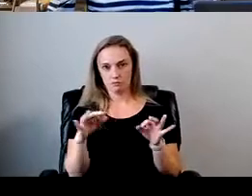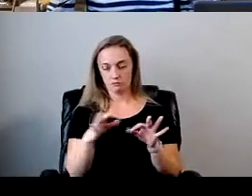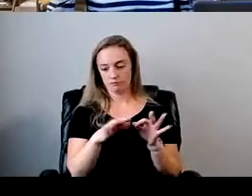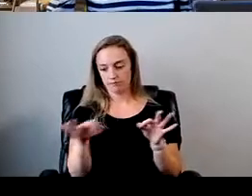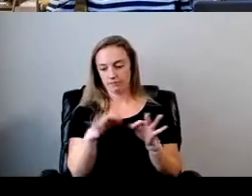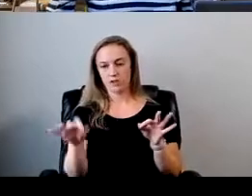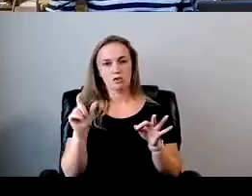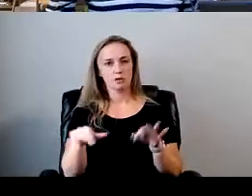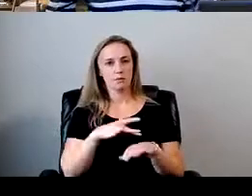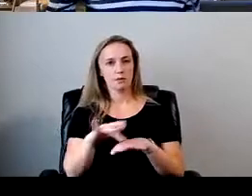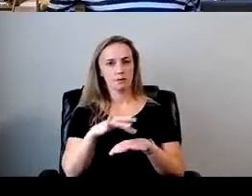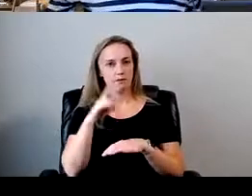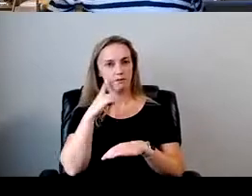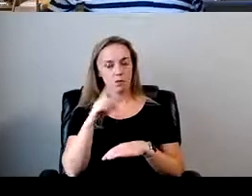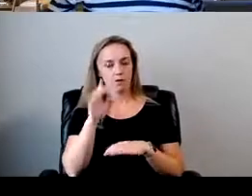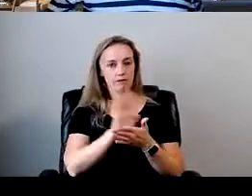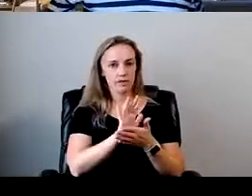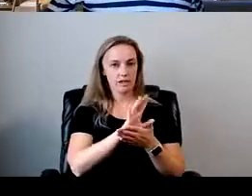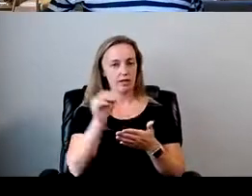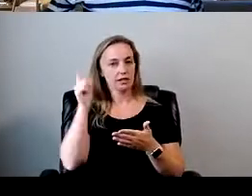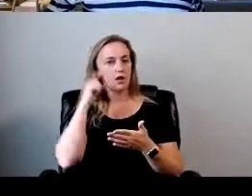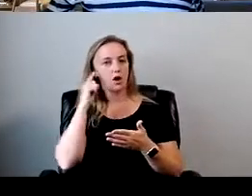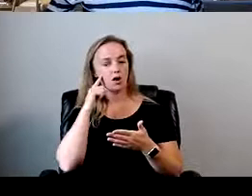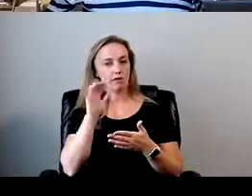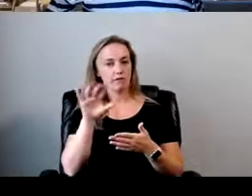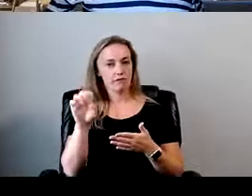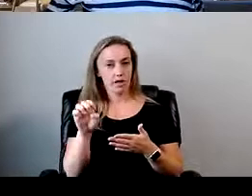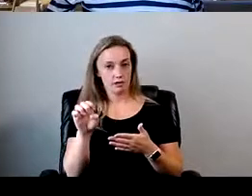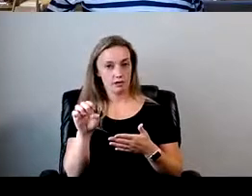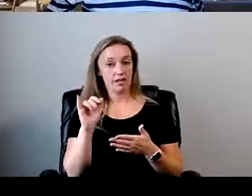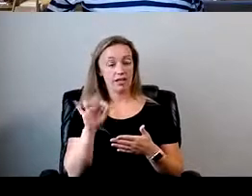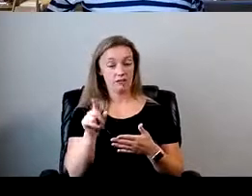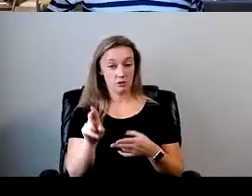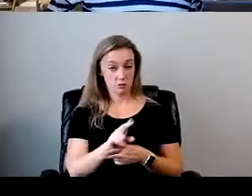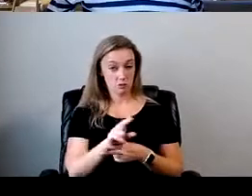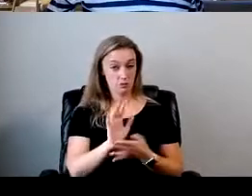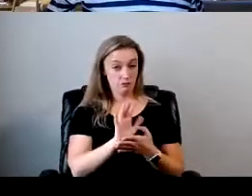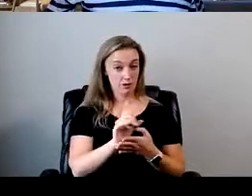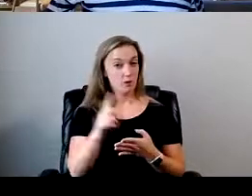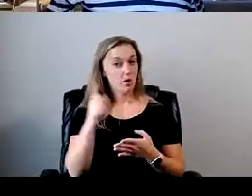If playing an audio clip or giving information verbally consider adjustments to volume and speed